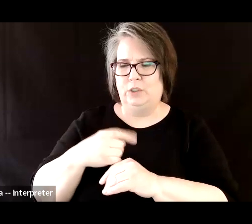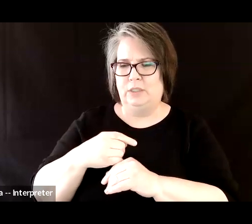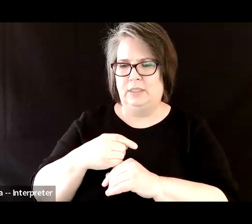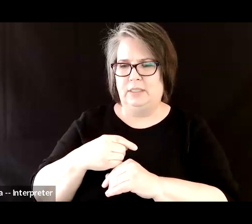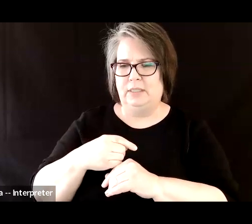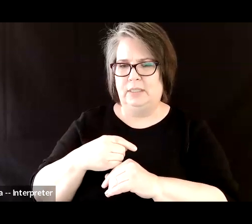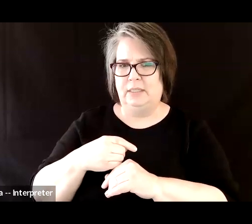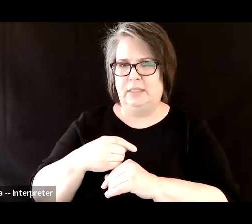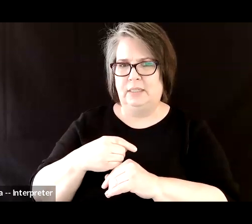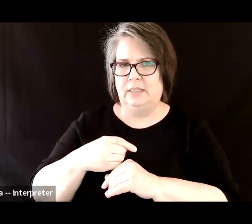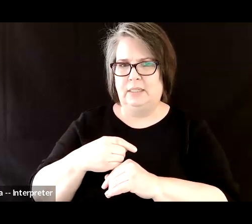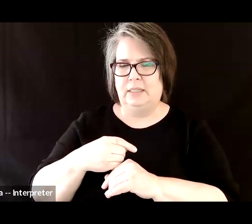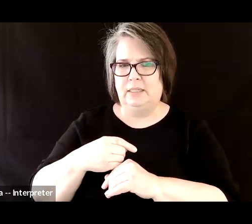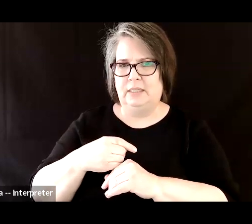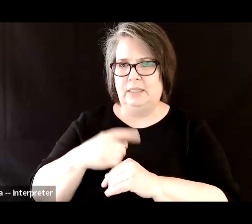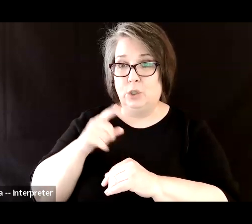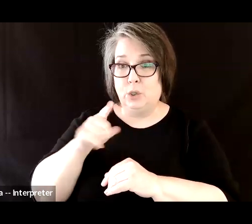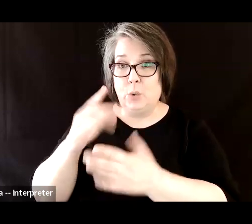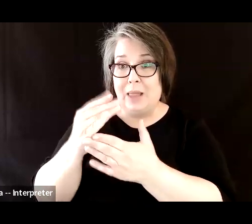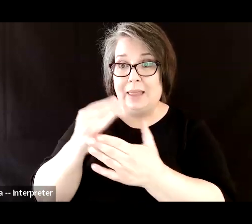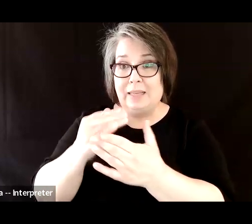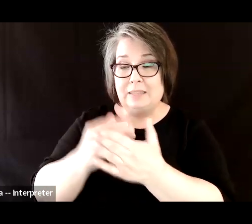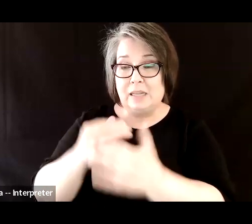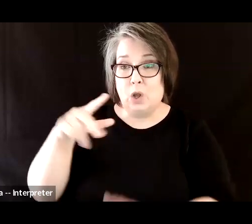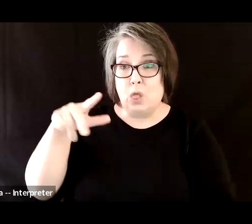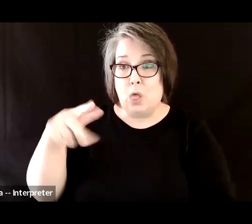if you could list the third party vendors that you use, if